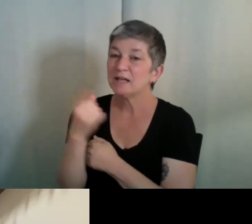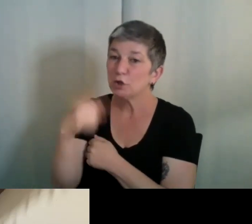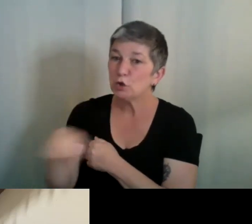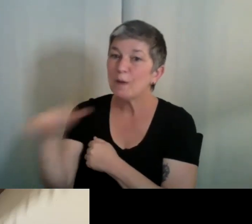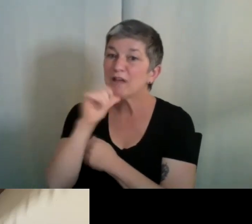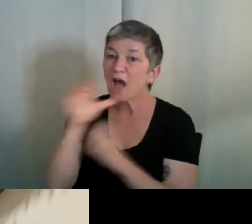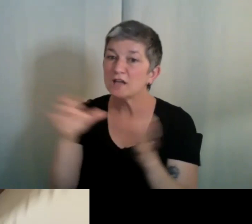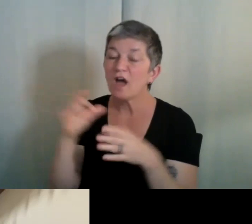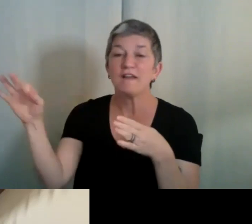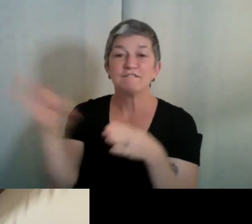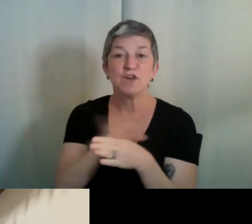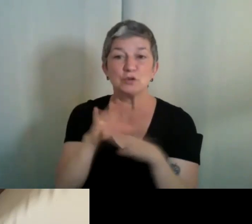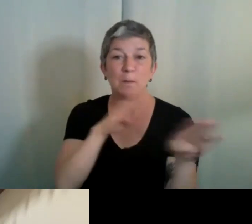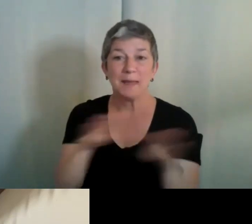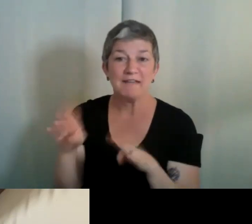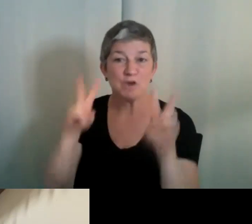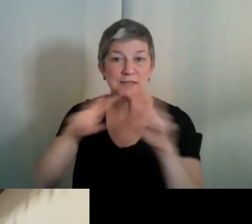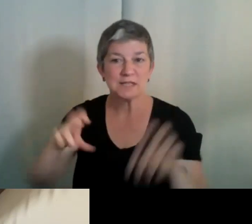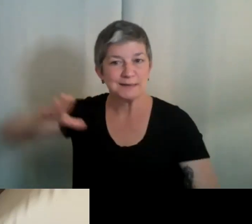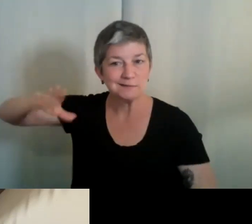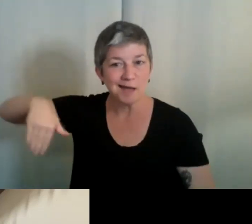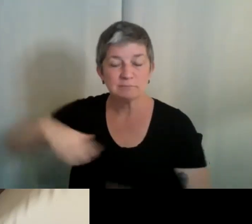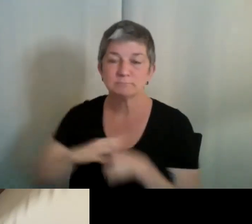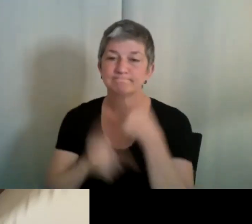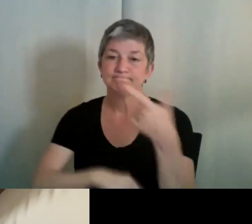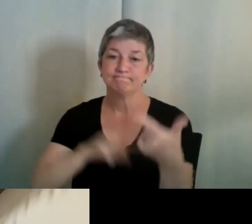functional behavior assessment yet, you have only had him for